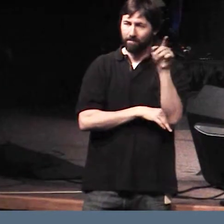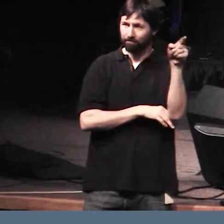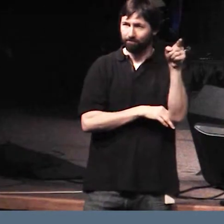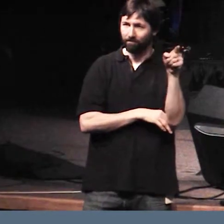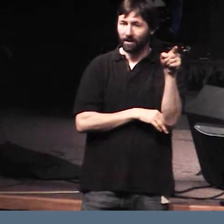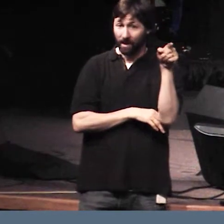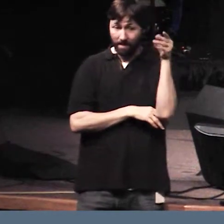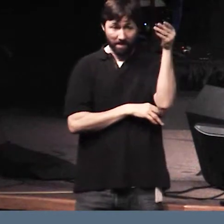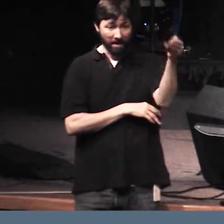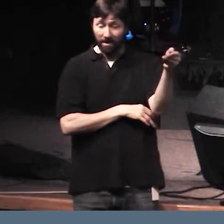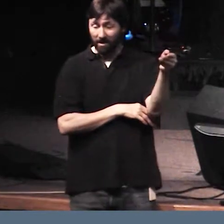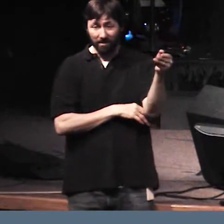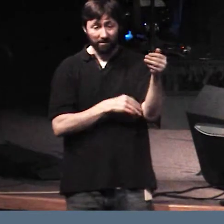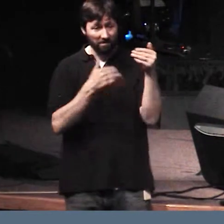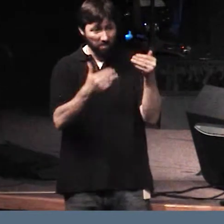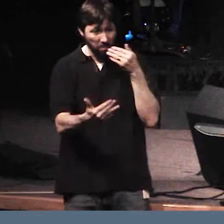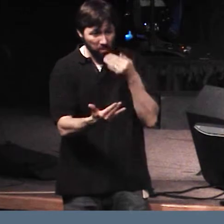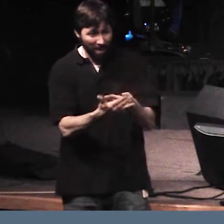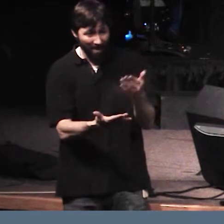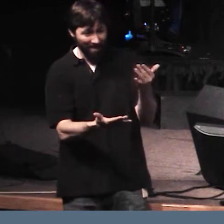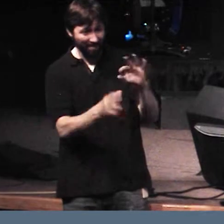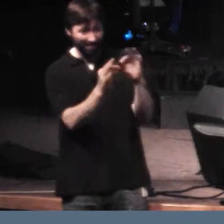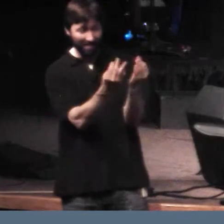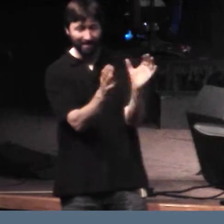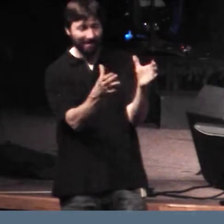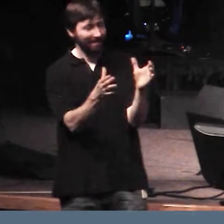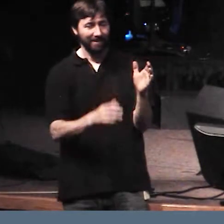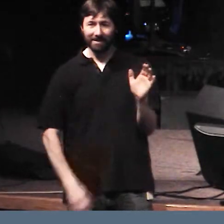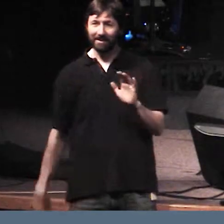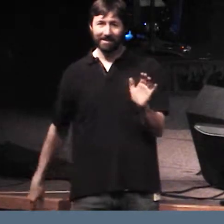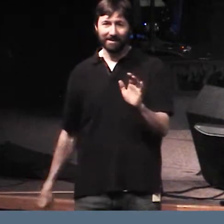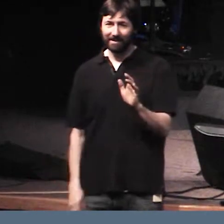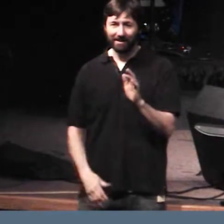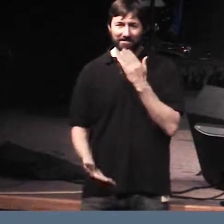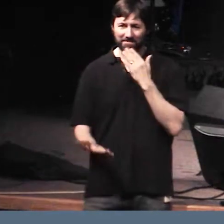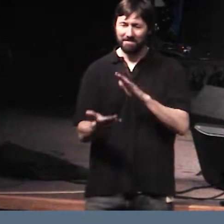things did not go well I've got to say that we have a saying that the grass is not always greener on the other side of the ravine